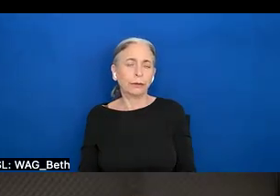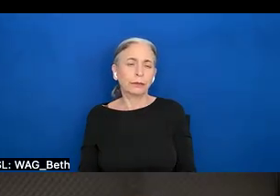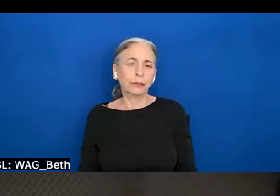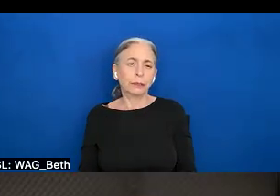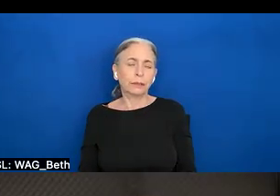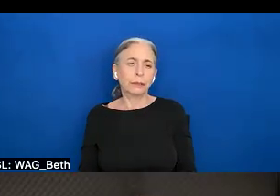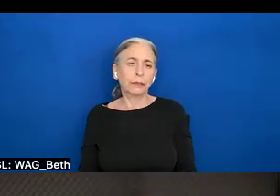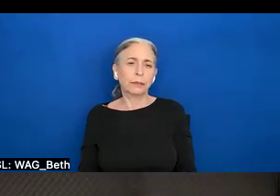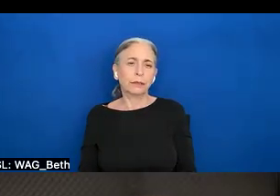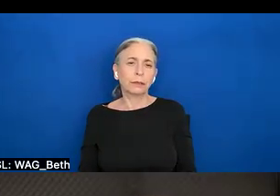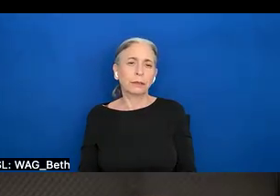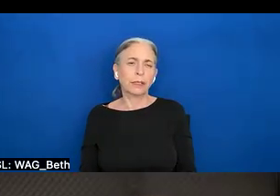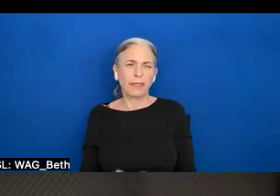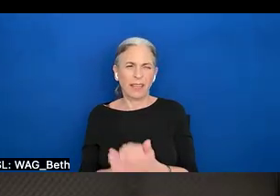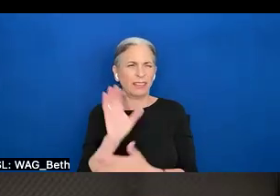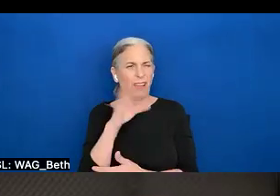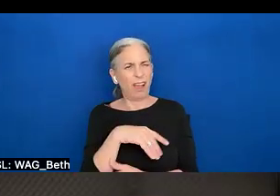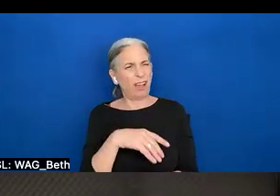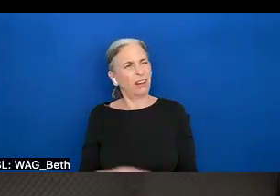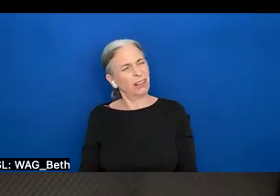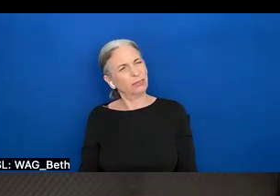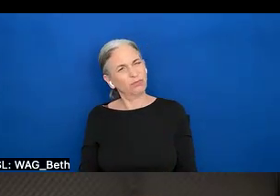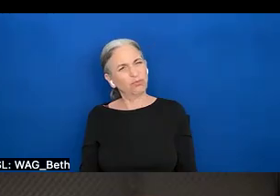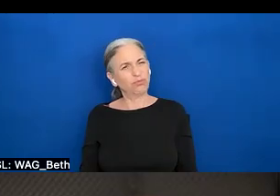That's strange, actually.